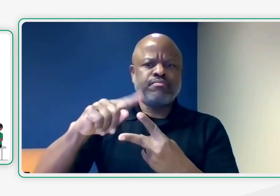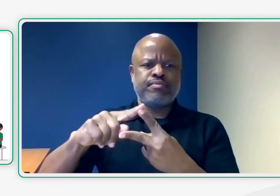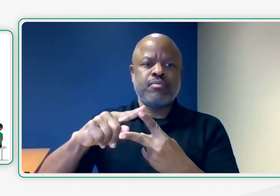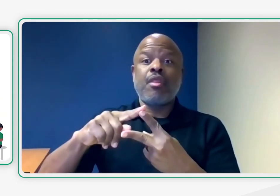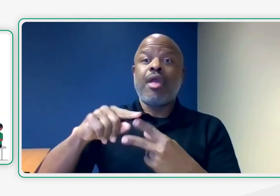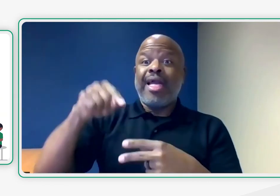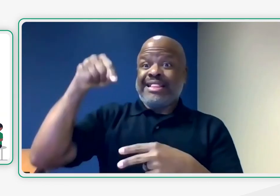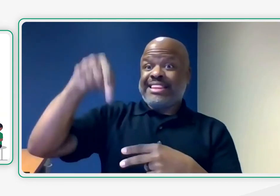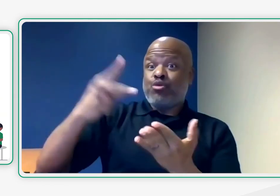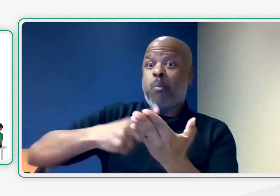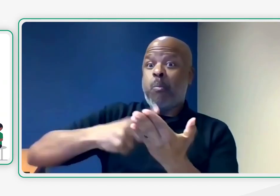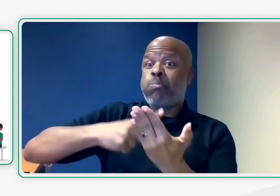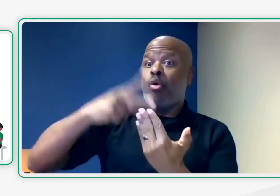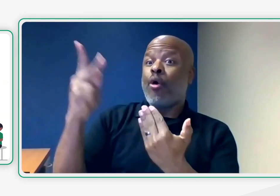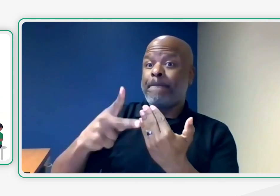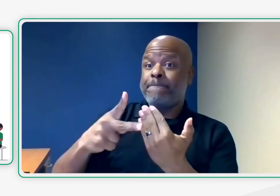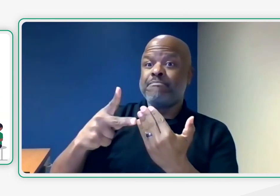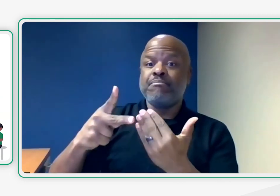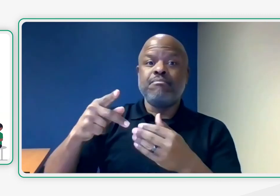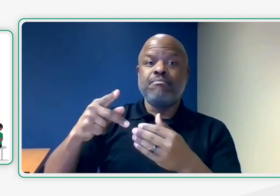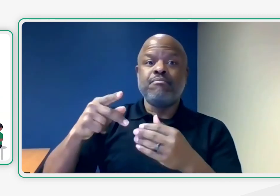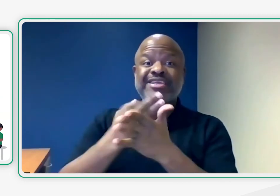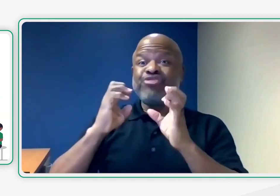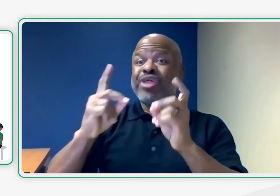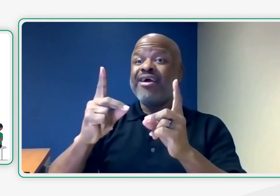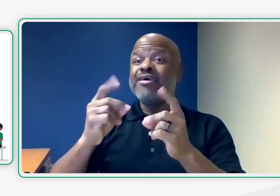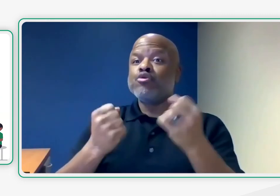who's here. Just some information and house rules before starting.